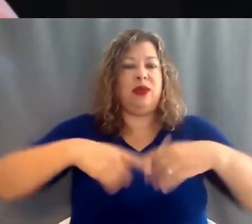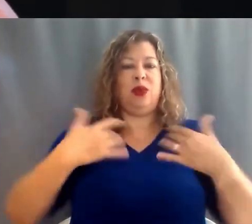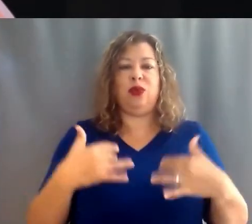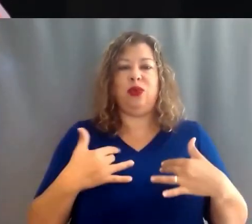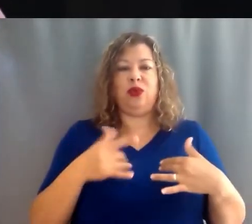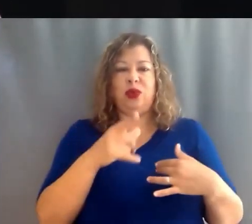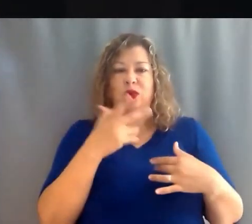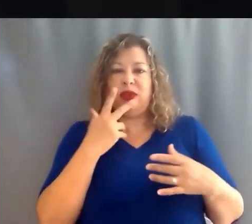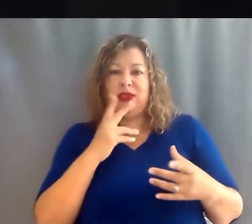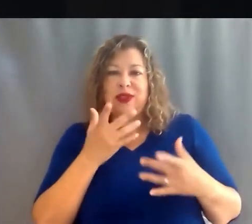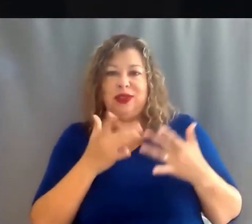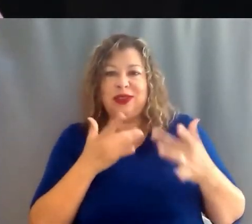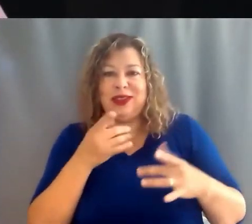You're doing the double Dutch.